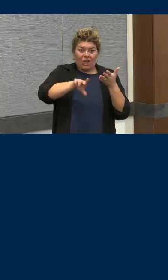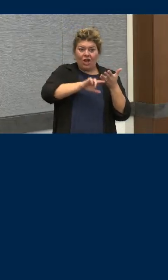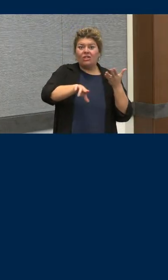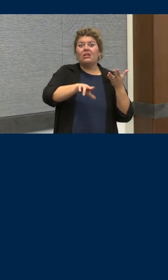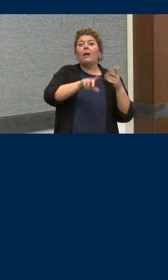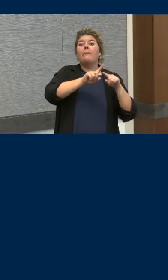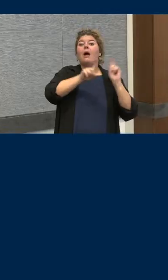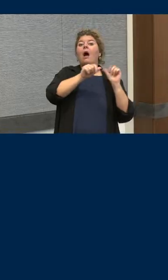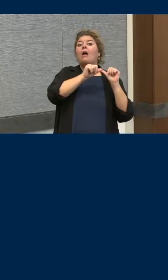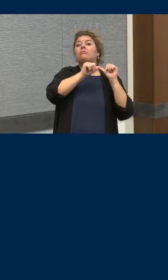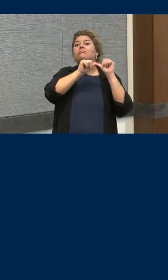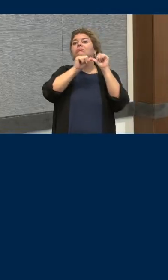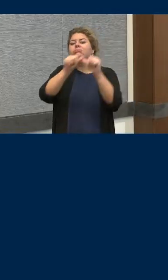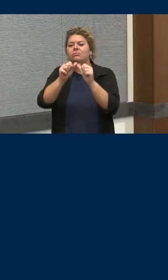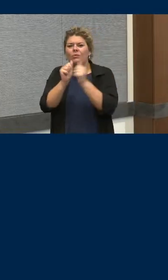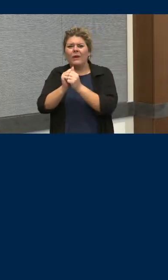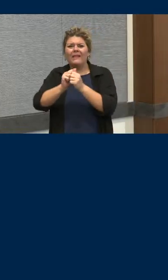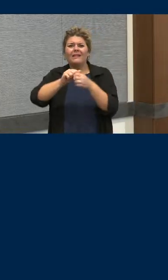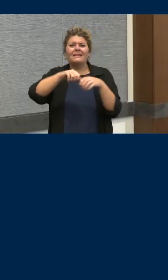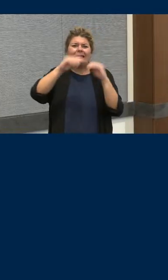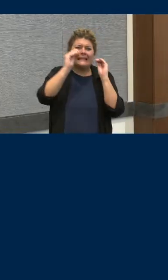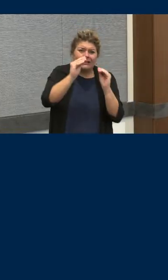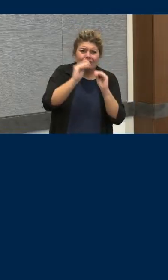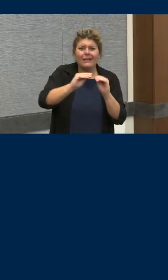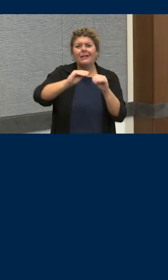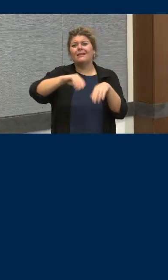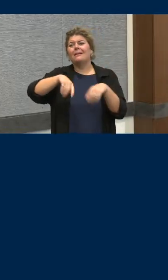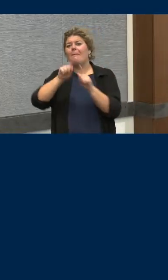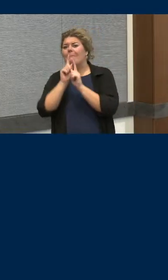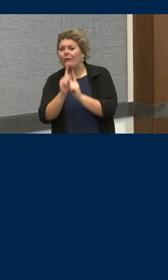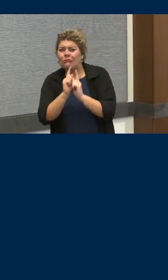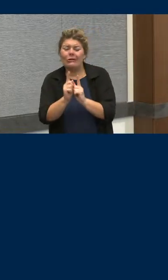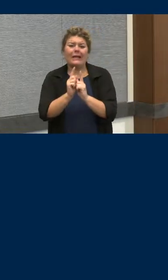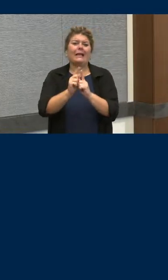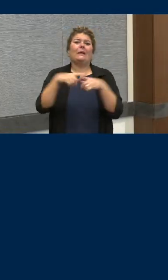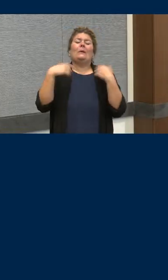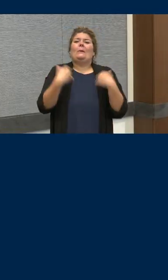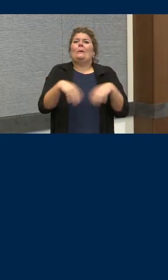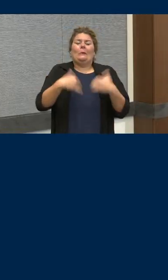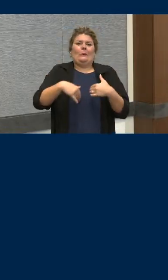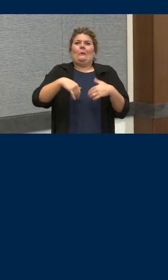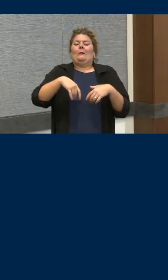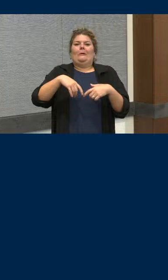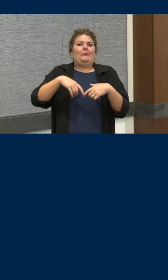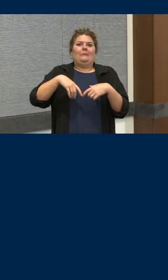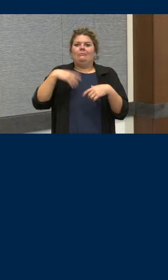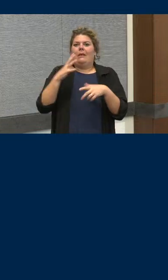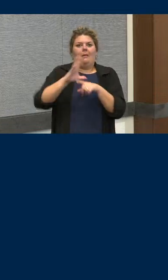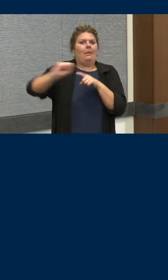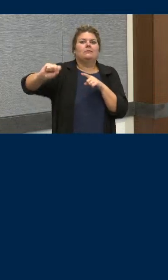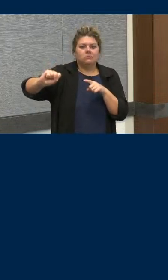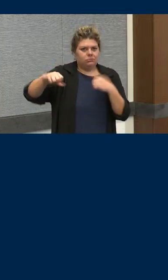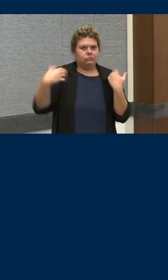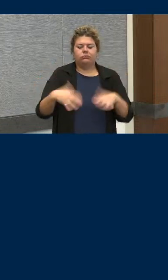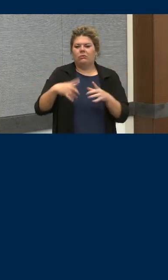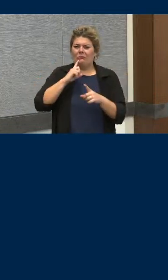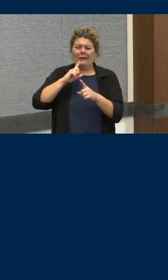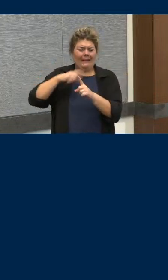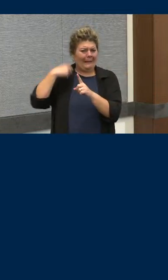teaching, mentoring, and